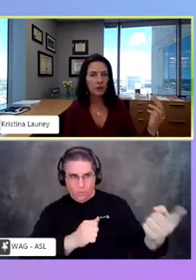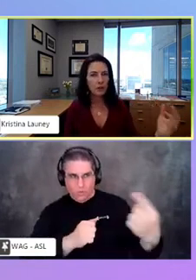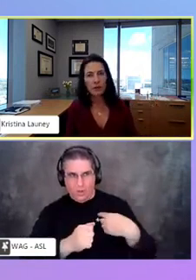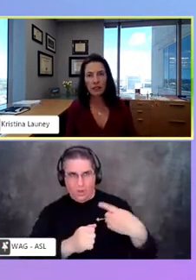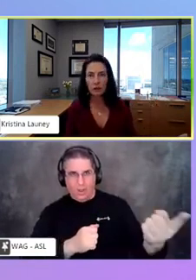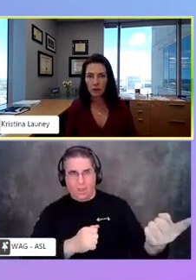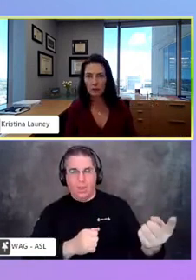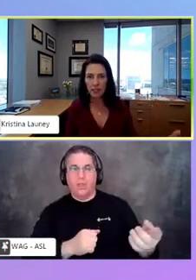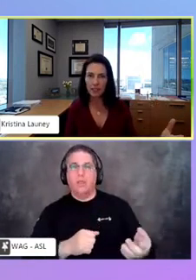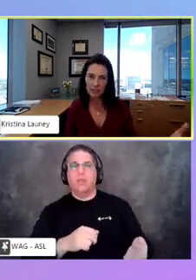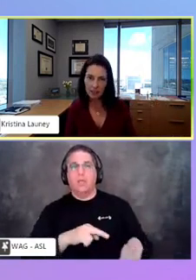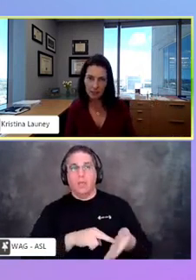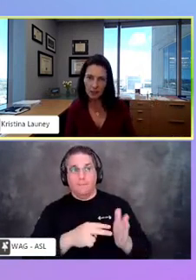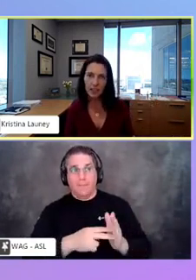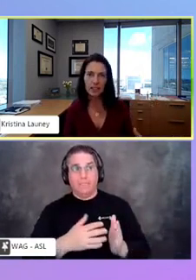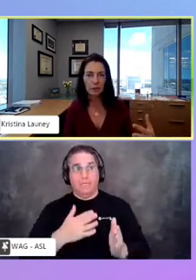which was if you entered to a settlement agreement with